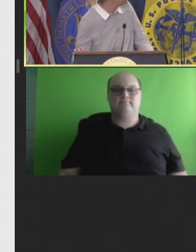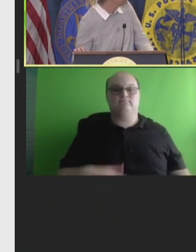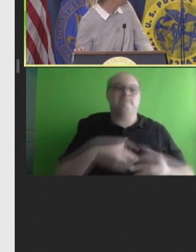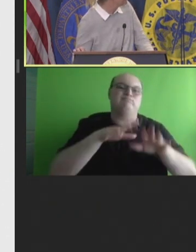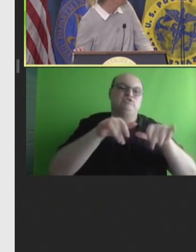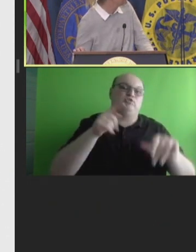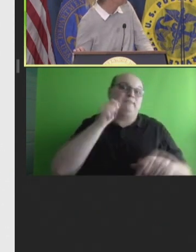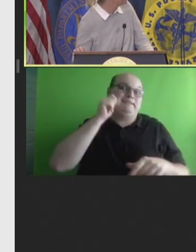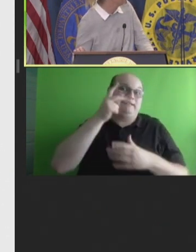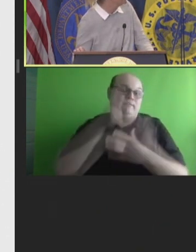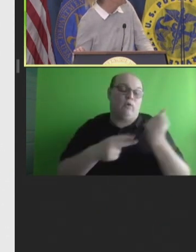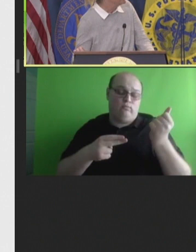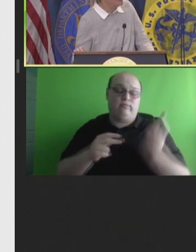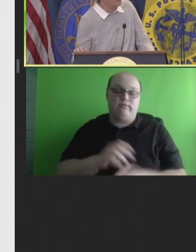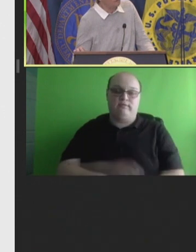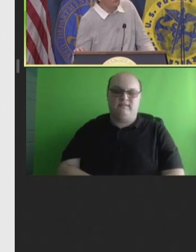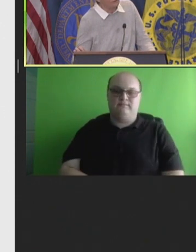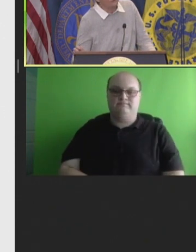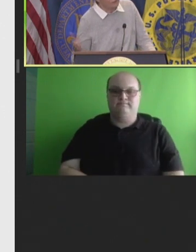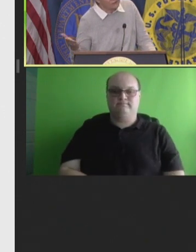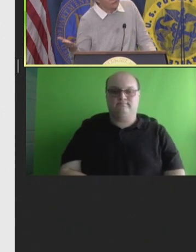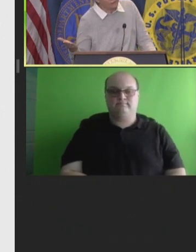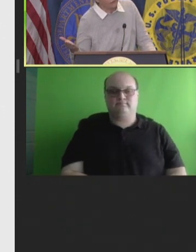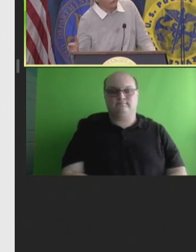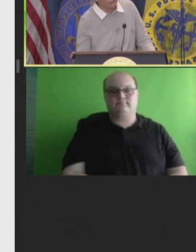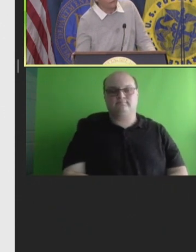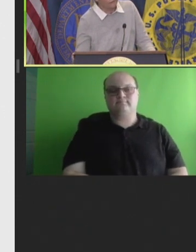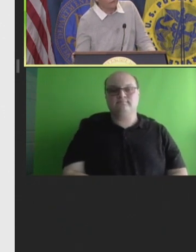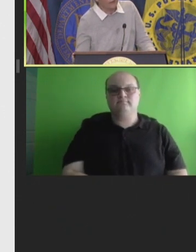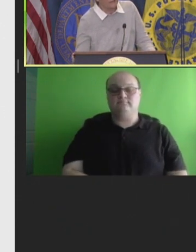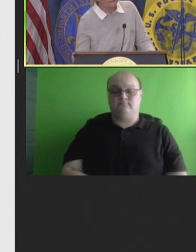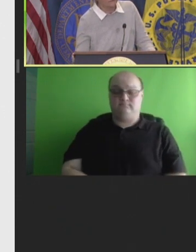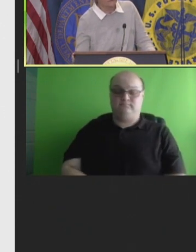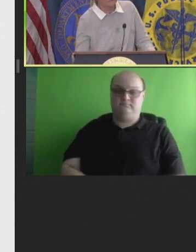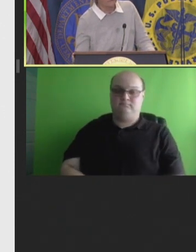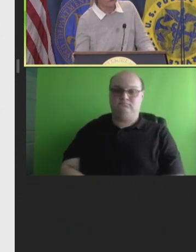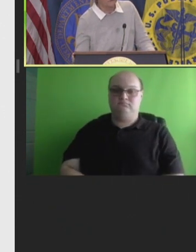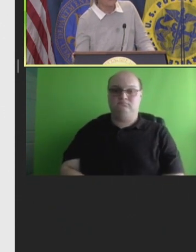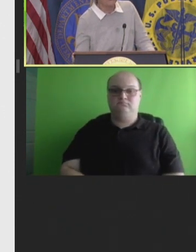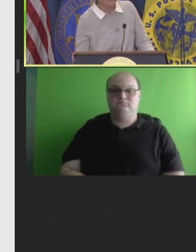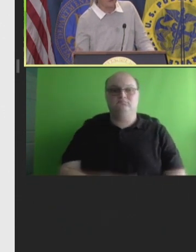And so, this is really -- this is really good news that we sort of moved from